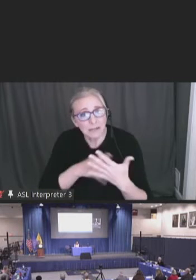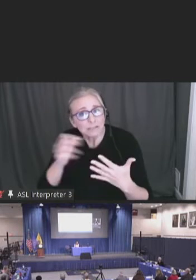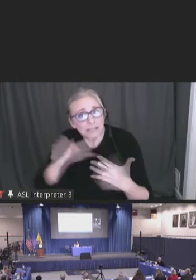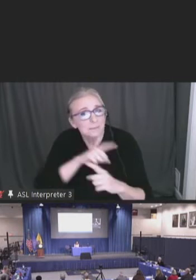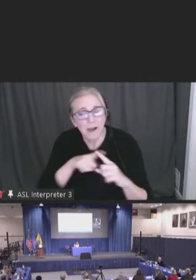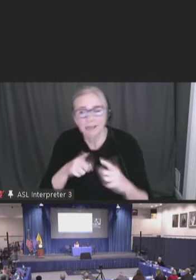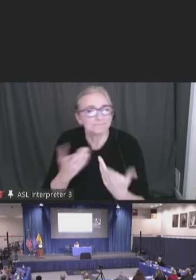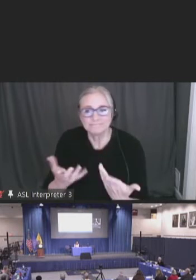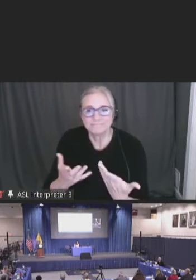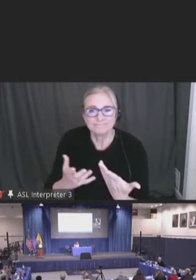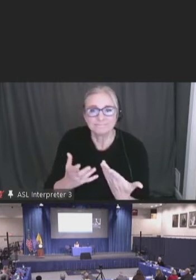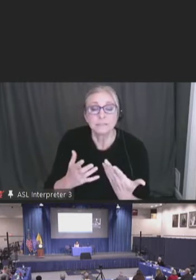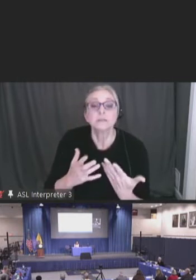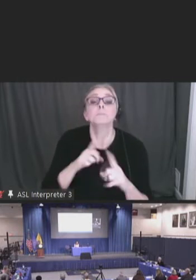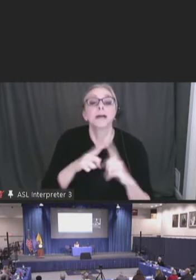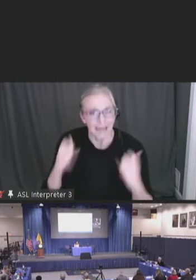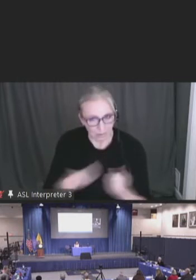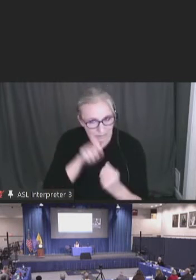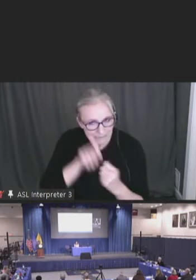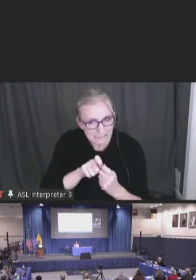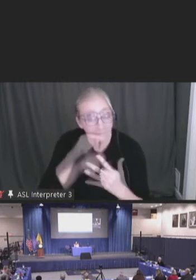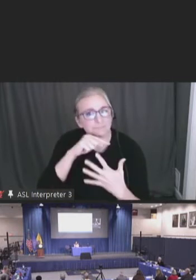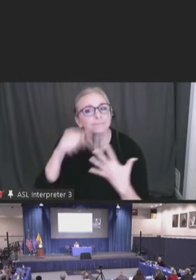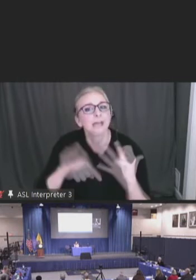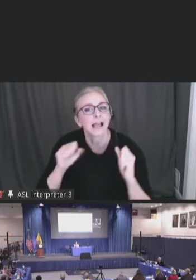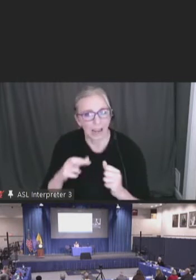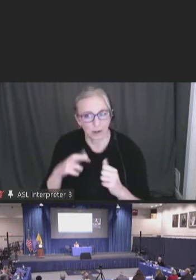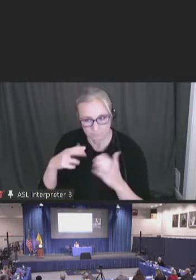But now, there are studies that I can specifically refer to.